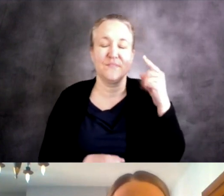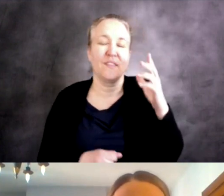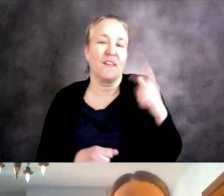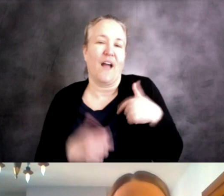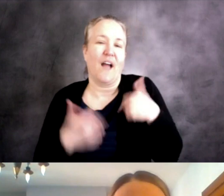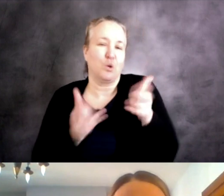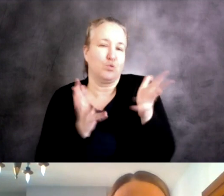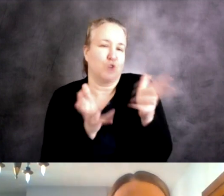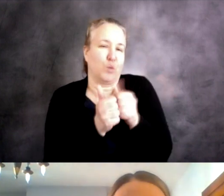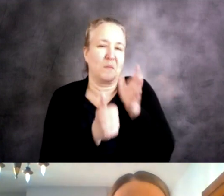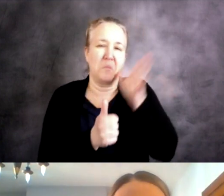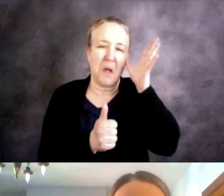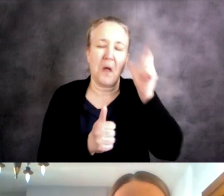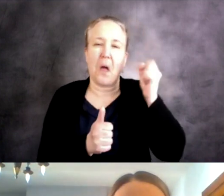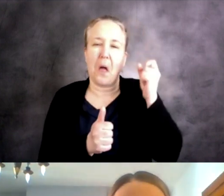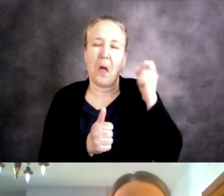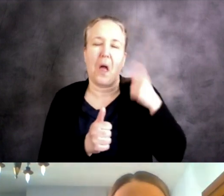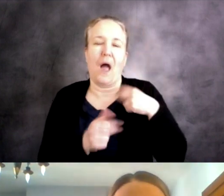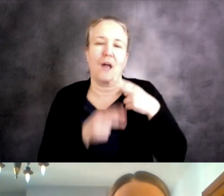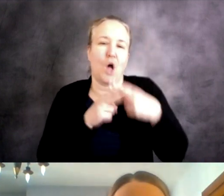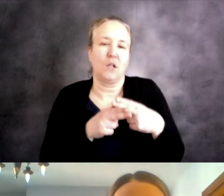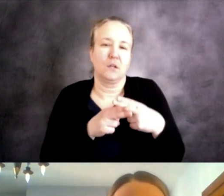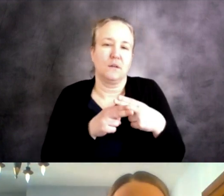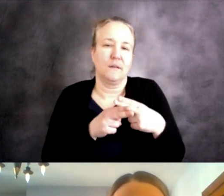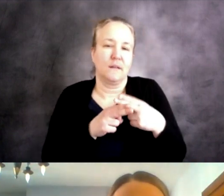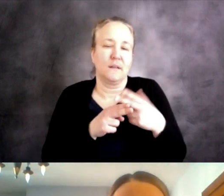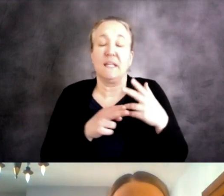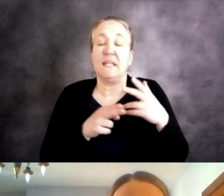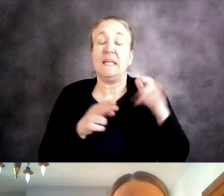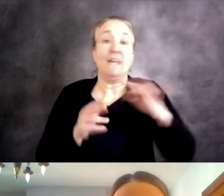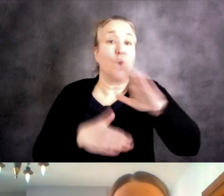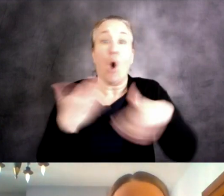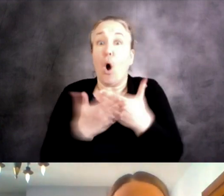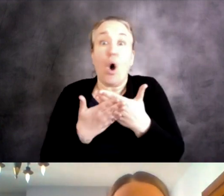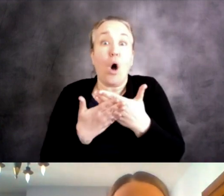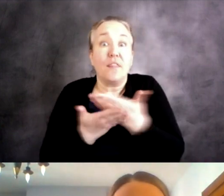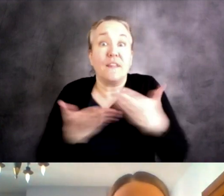operating from a place of “If all things were possible, how would you solve this problem?” or